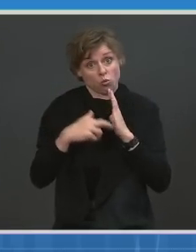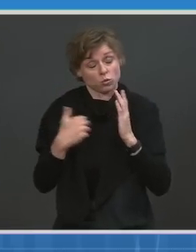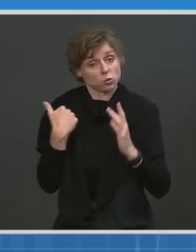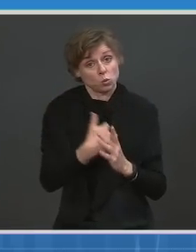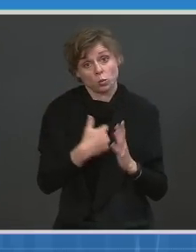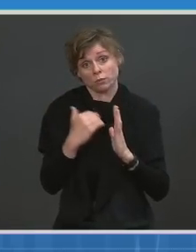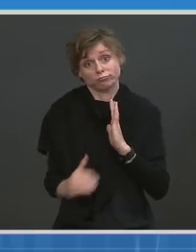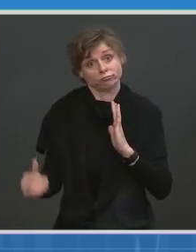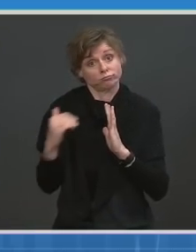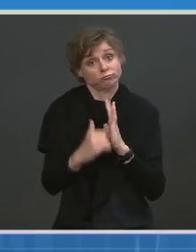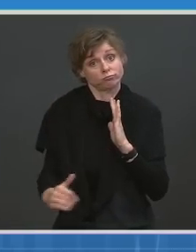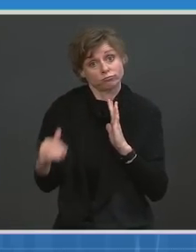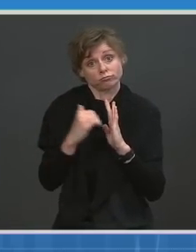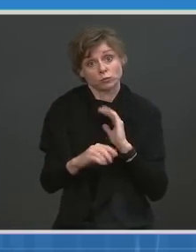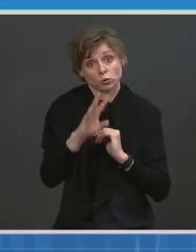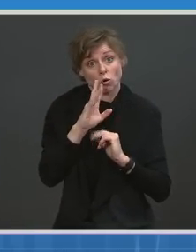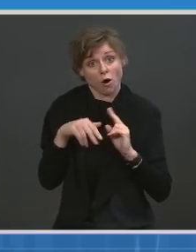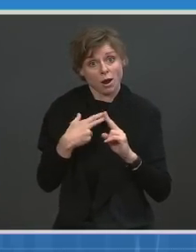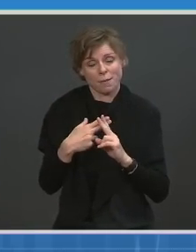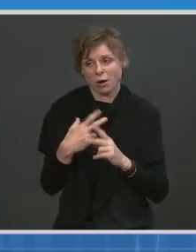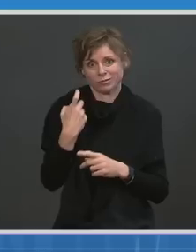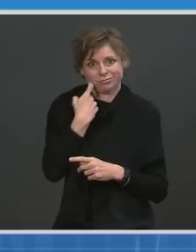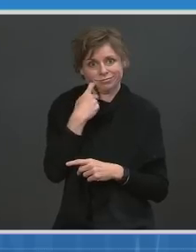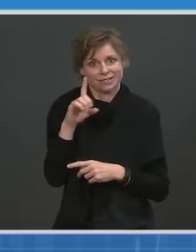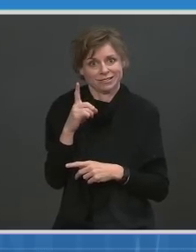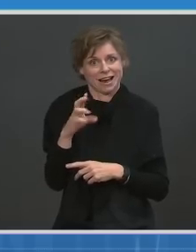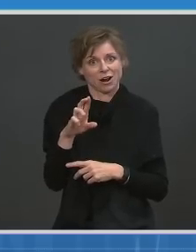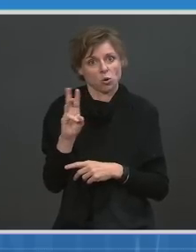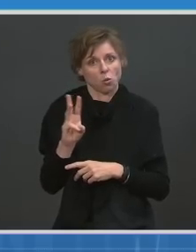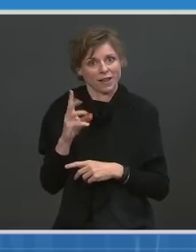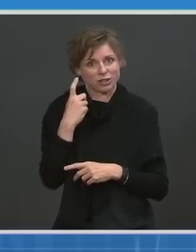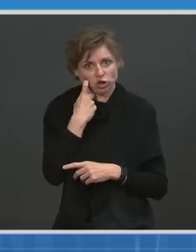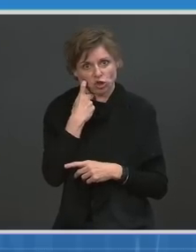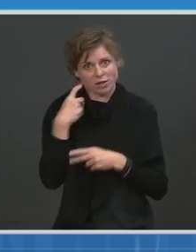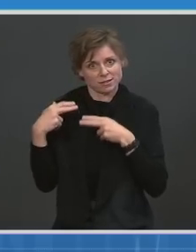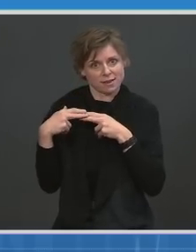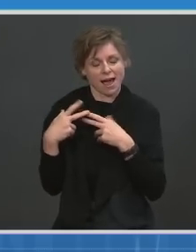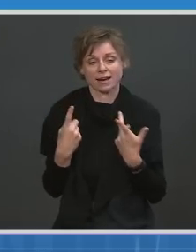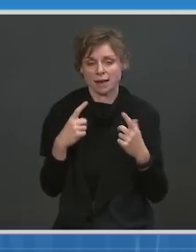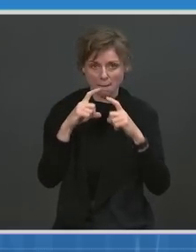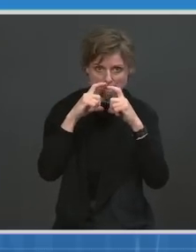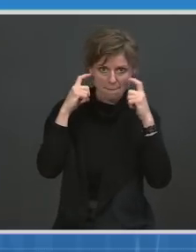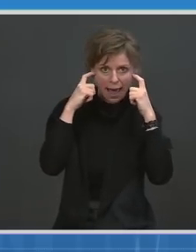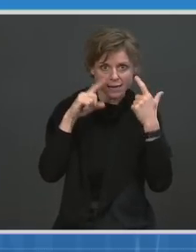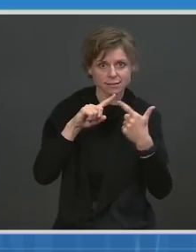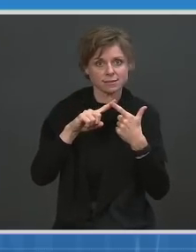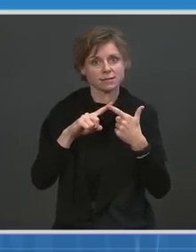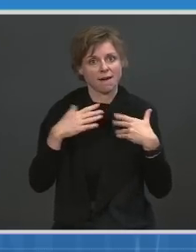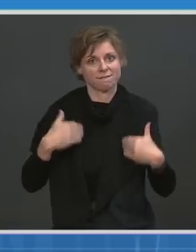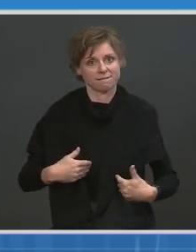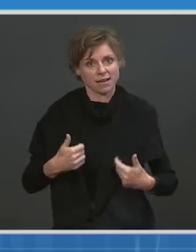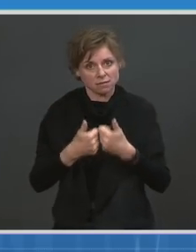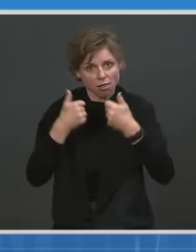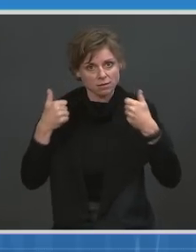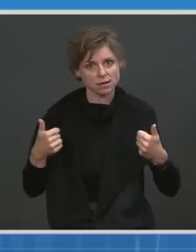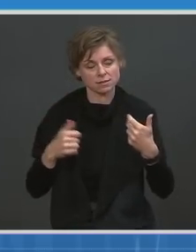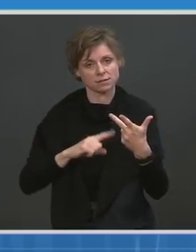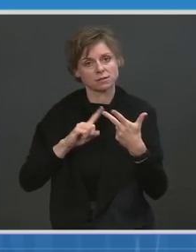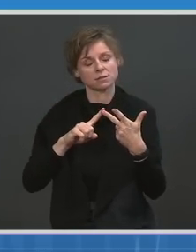and that was on Dr. Walensky's slide: masking, physical distancing, and avoiding congregate settings,